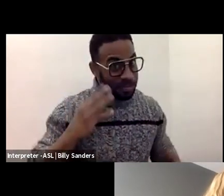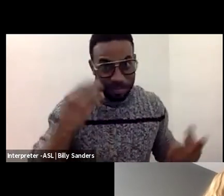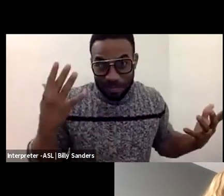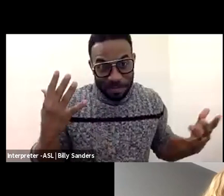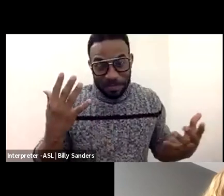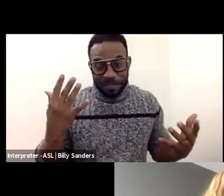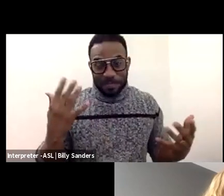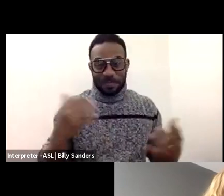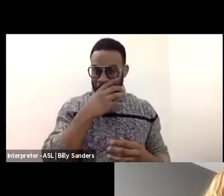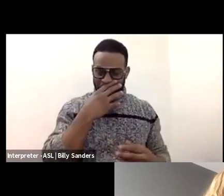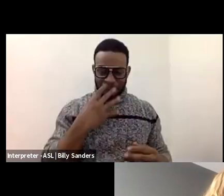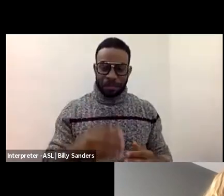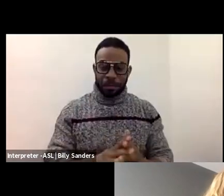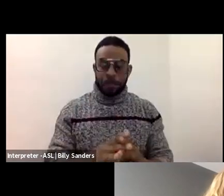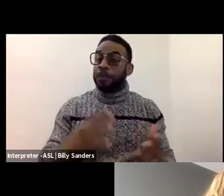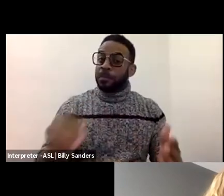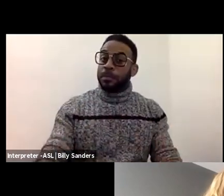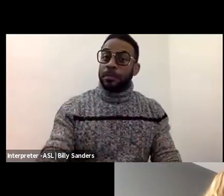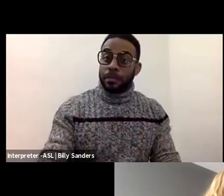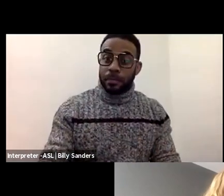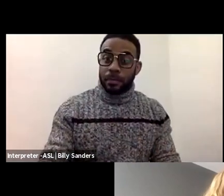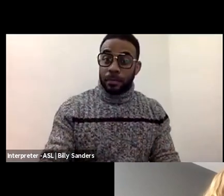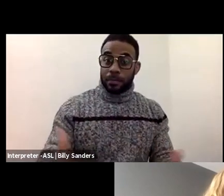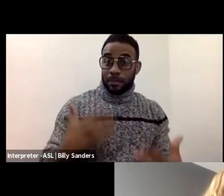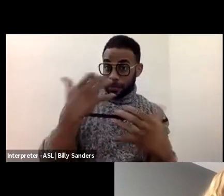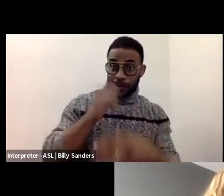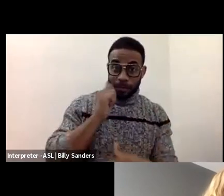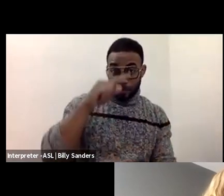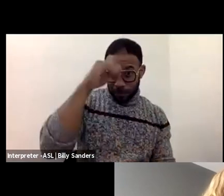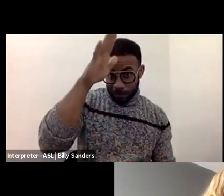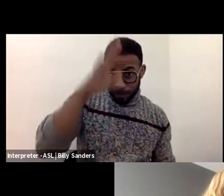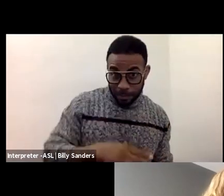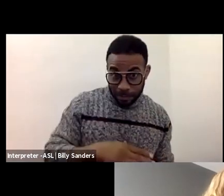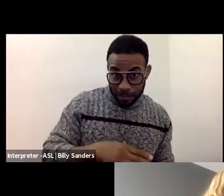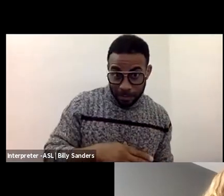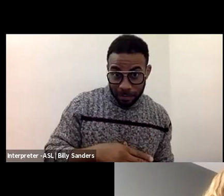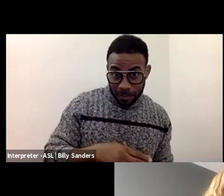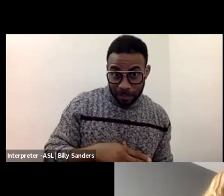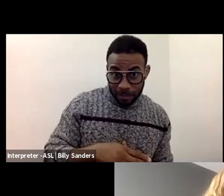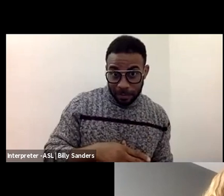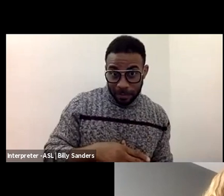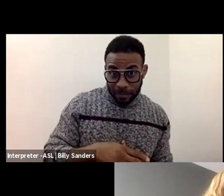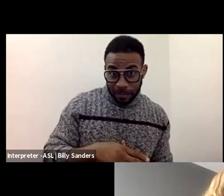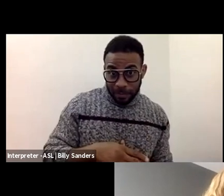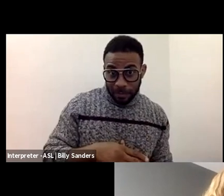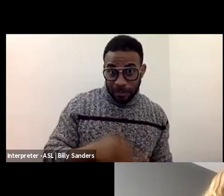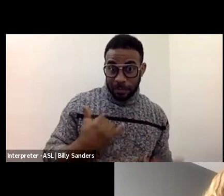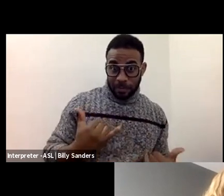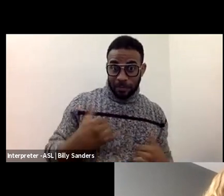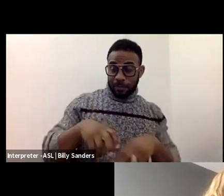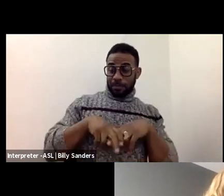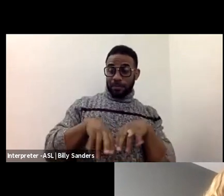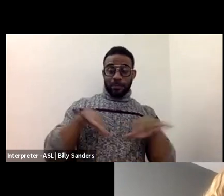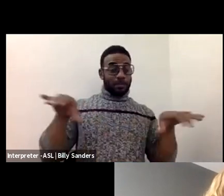abroad and I am a dark-skinned Black man and I am currently sitting on my couch. I have